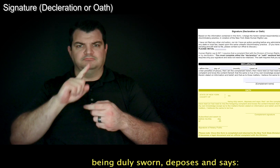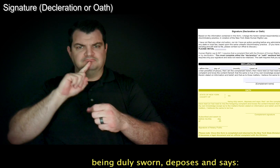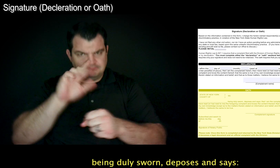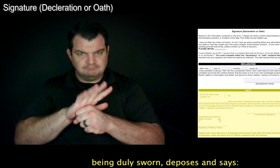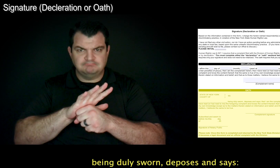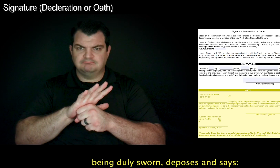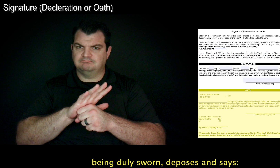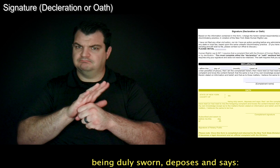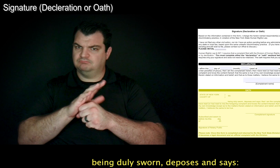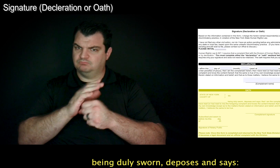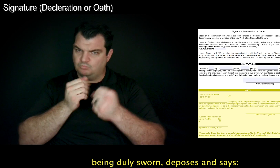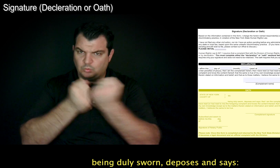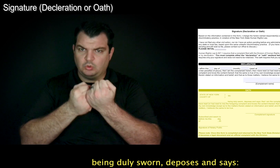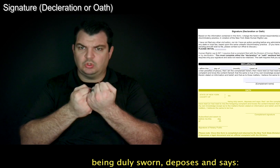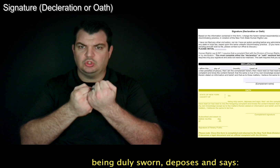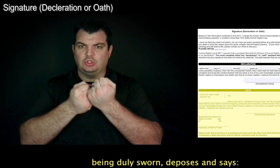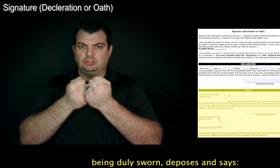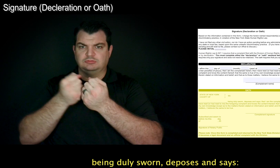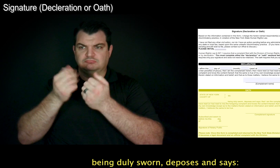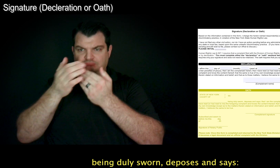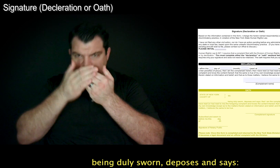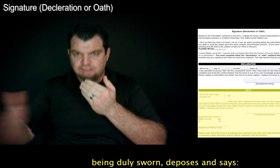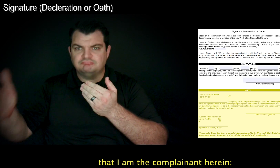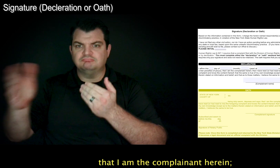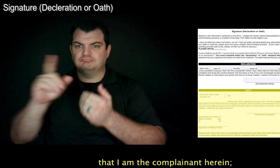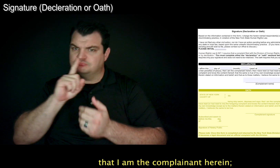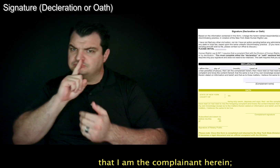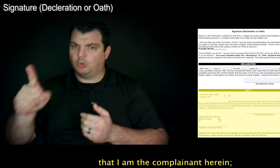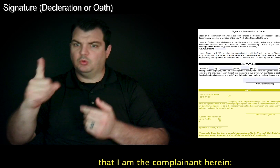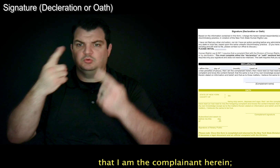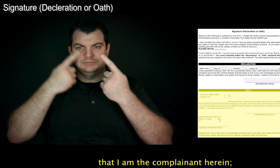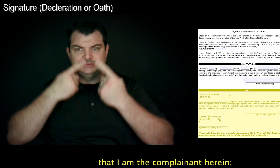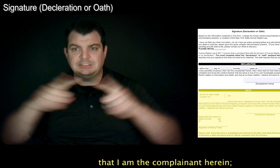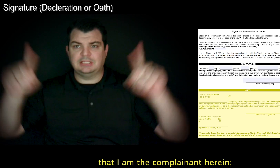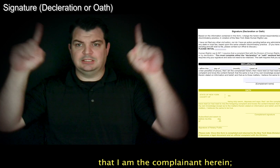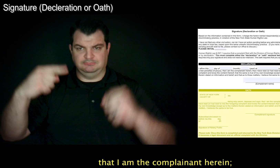being duly sworn, deposes and says: that I am the complainant herein;